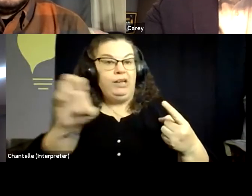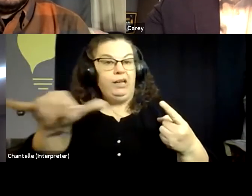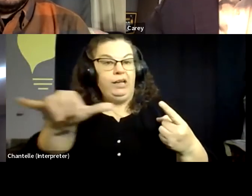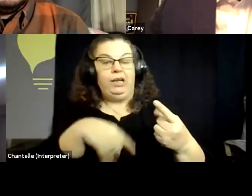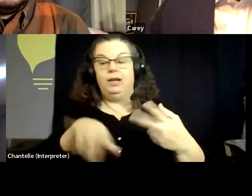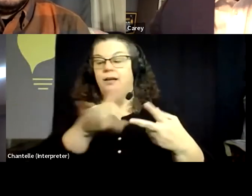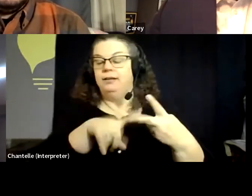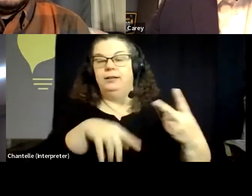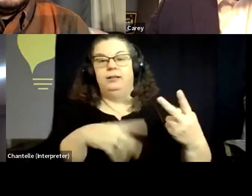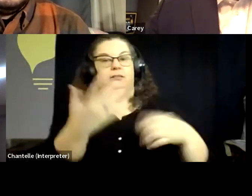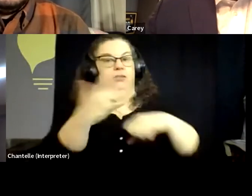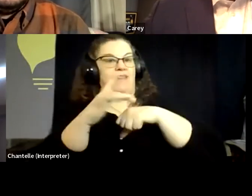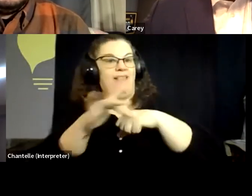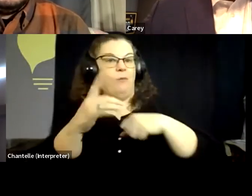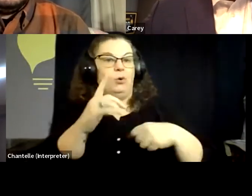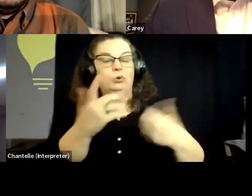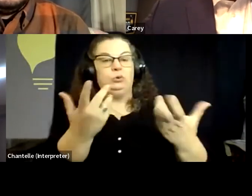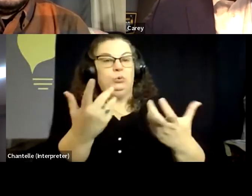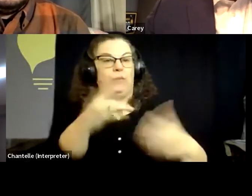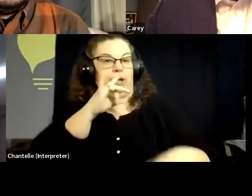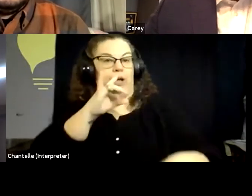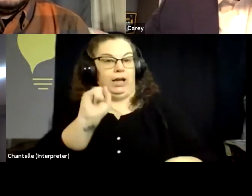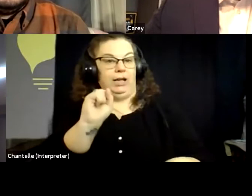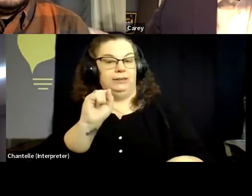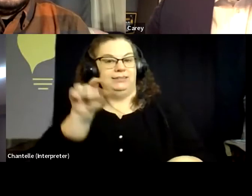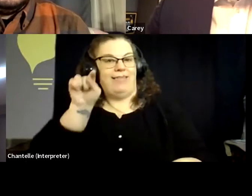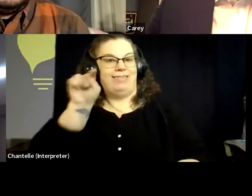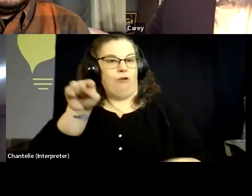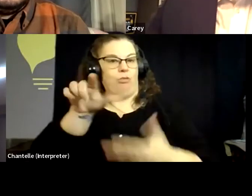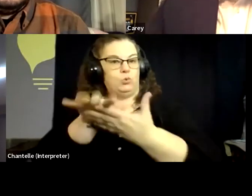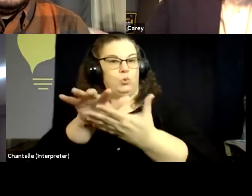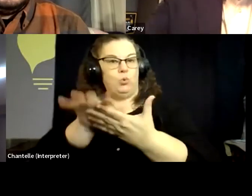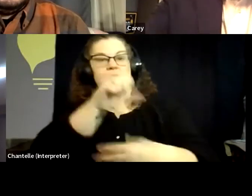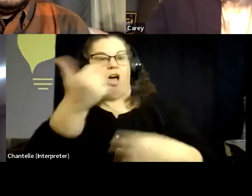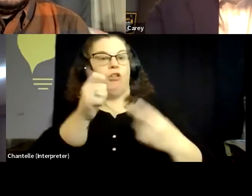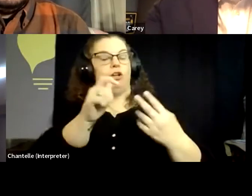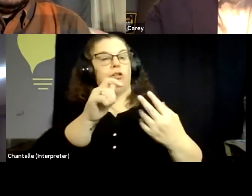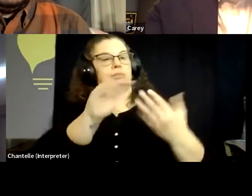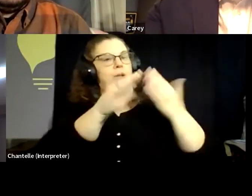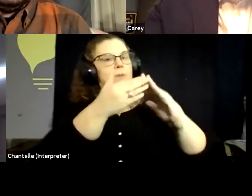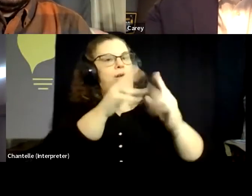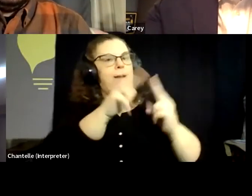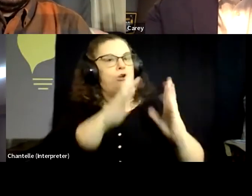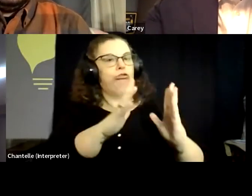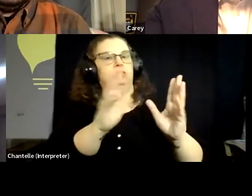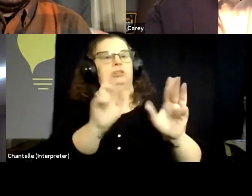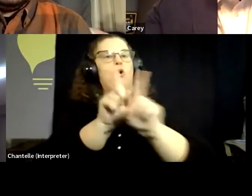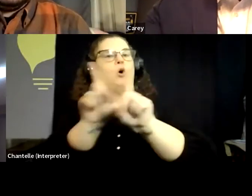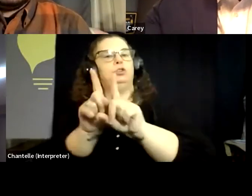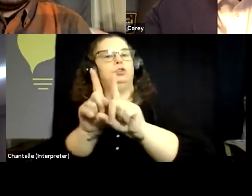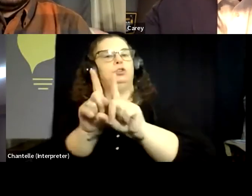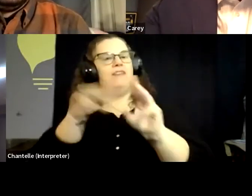available to the kids and other partners.